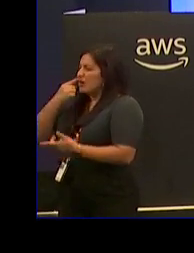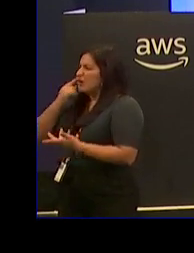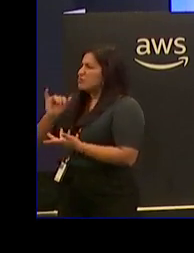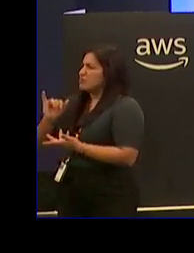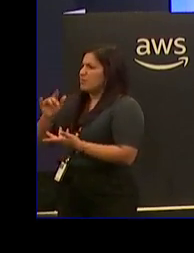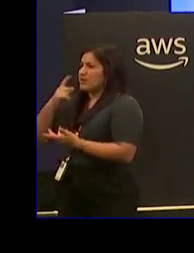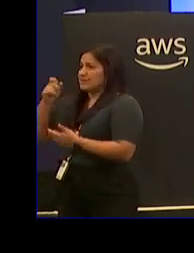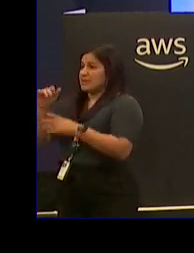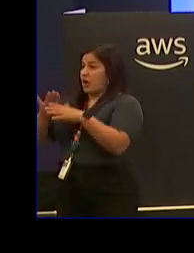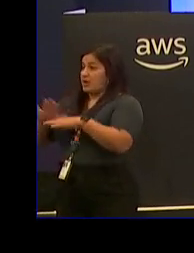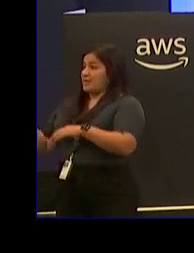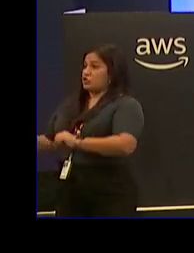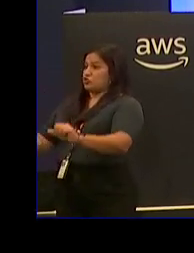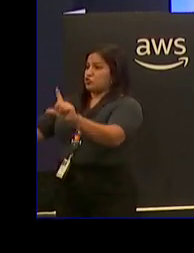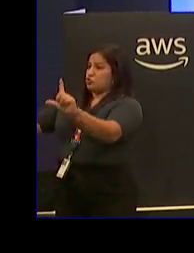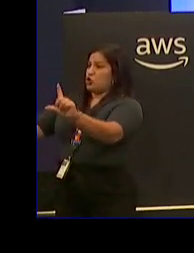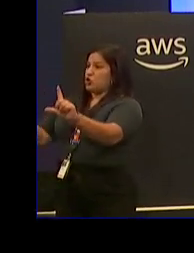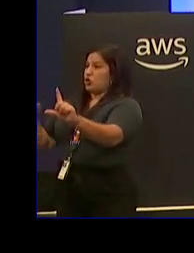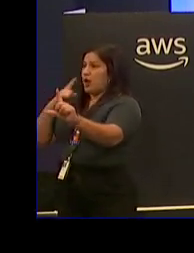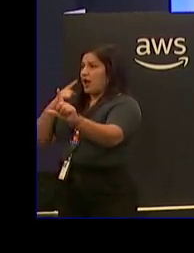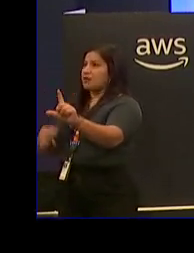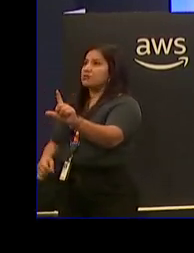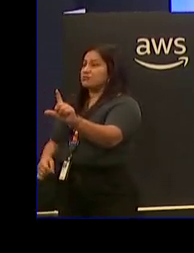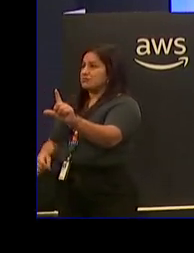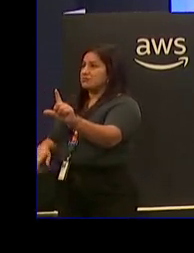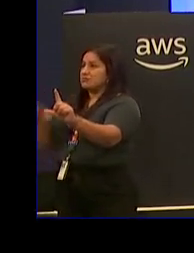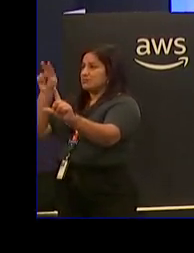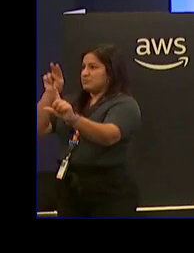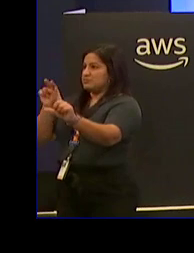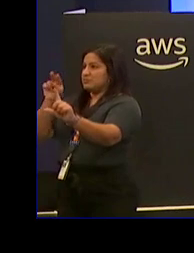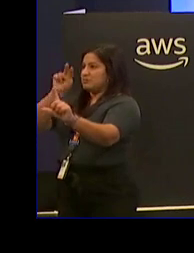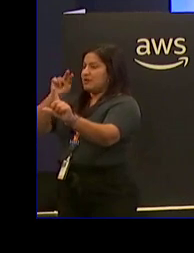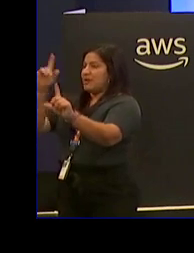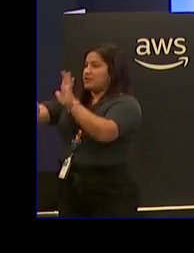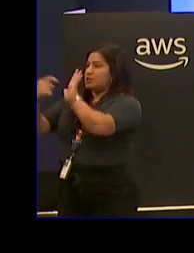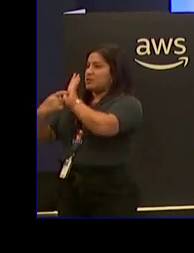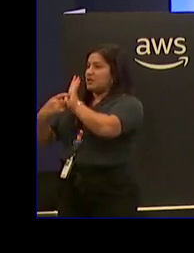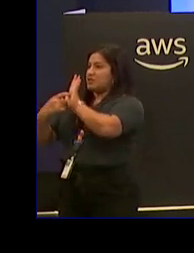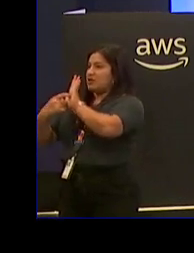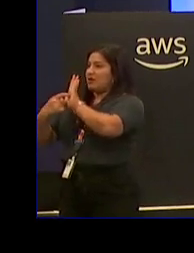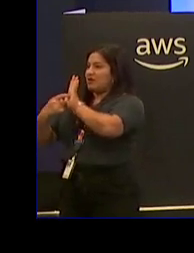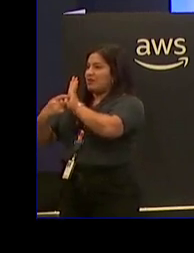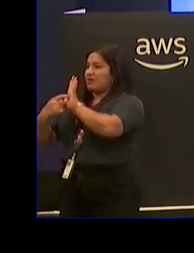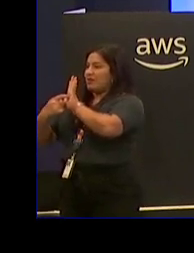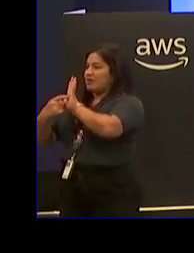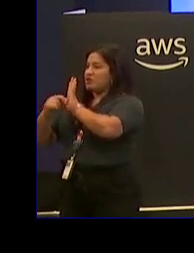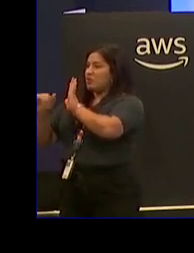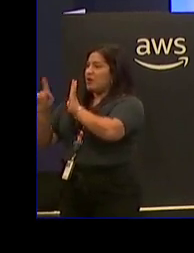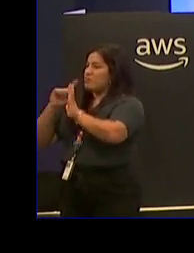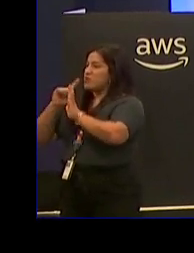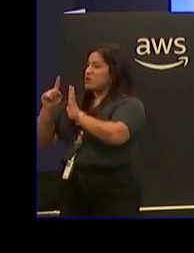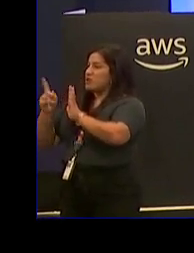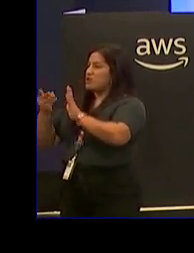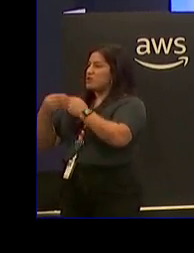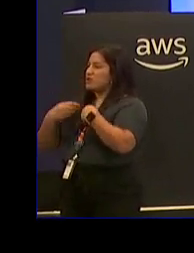control on the screen that they're currently looking at. So that would enable the eye gaze to be a primary